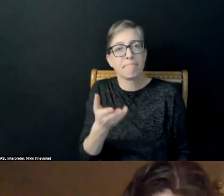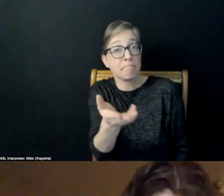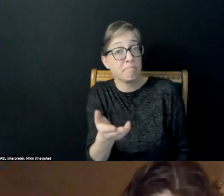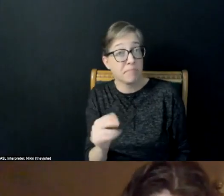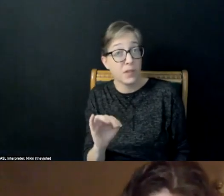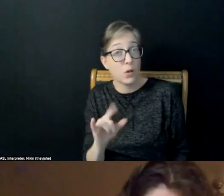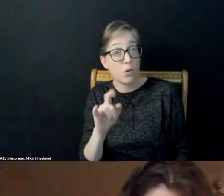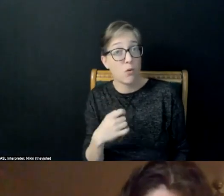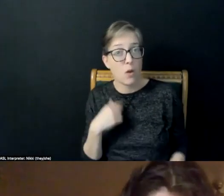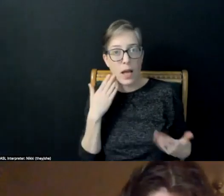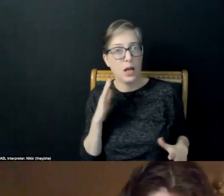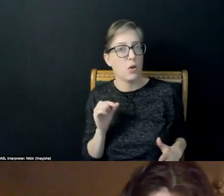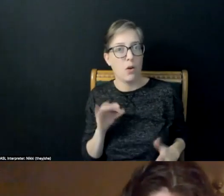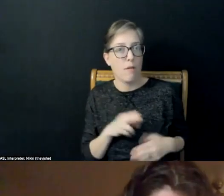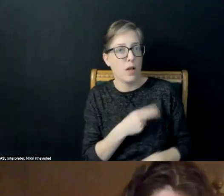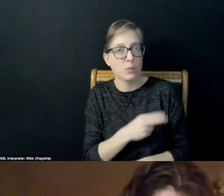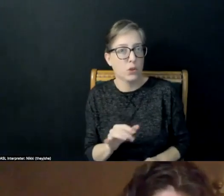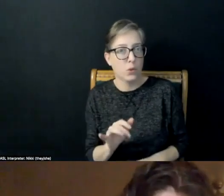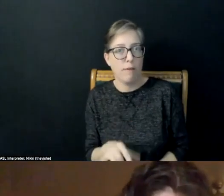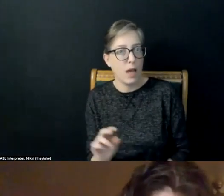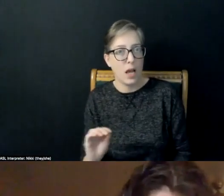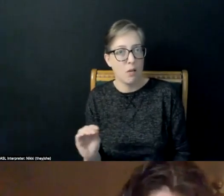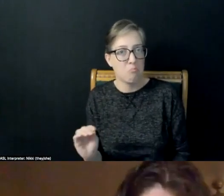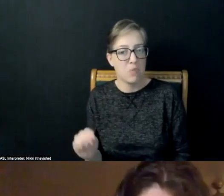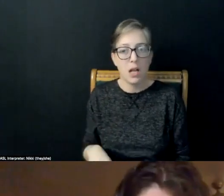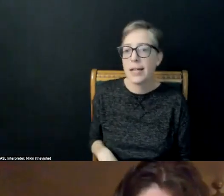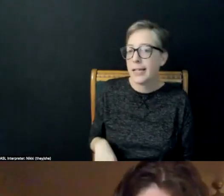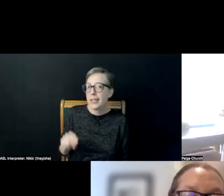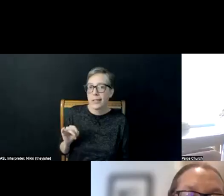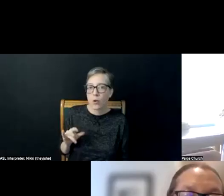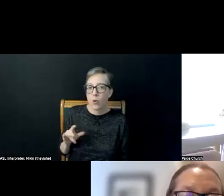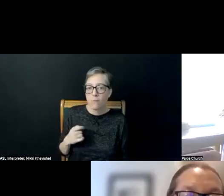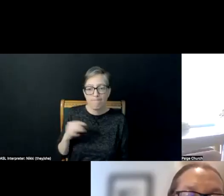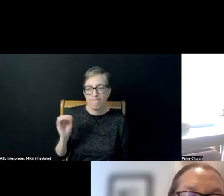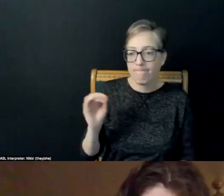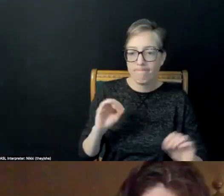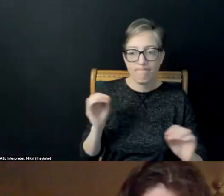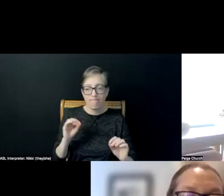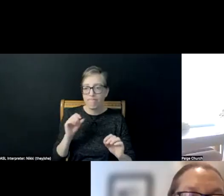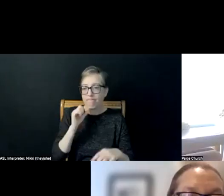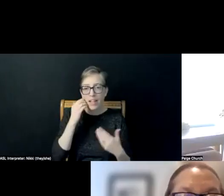I don't either. I didn't realize my camera was off.